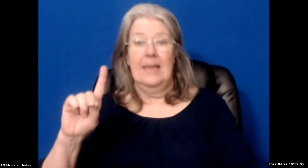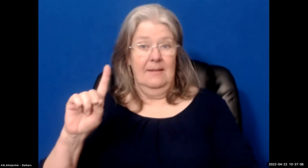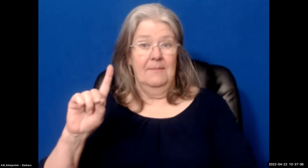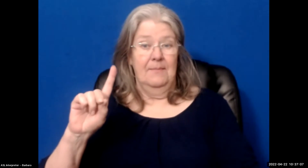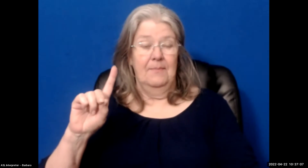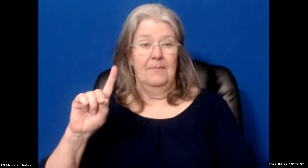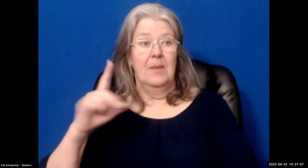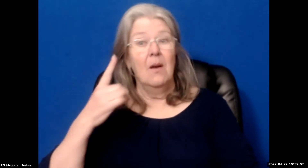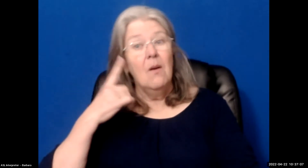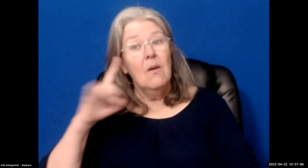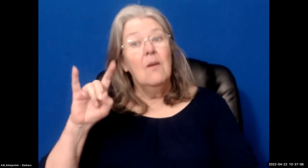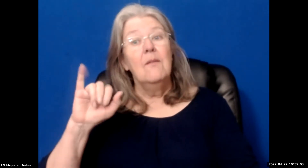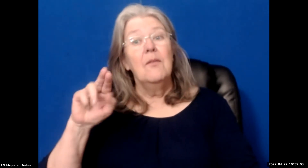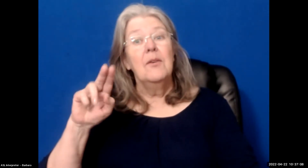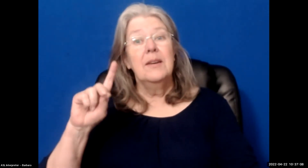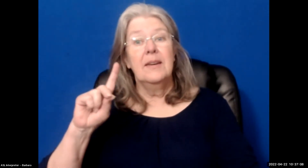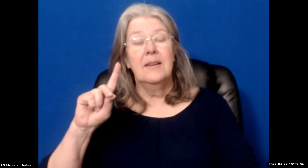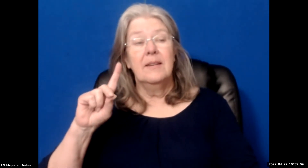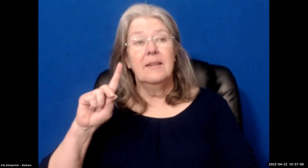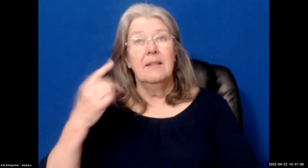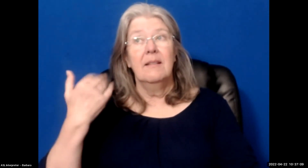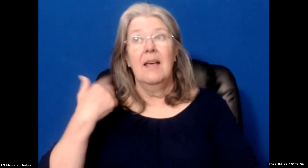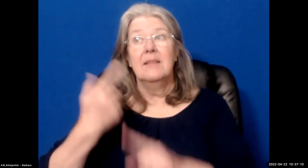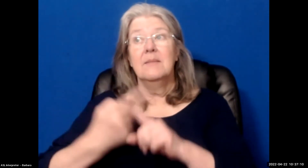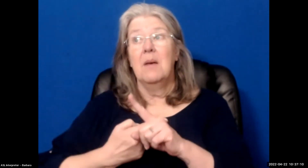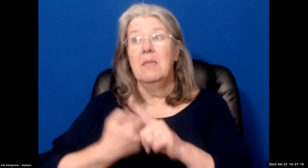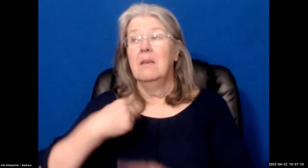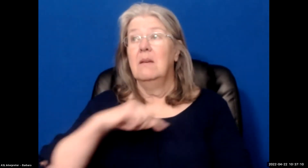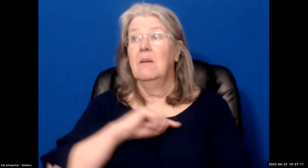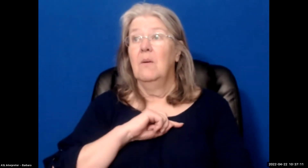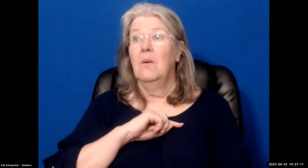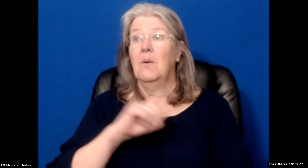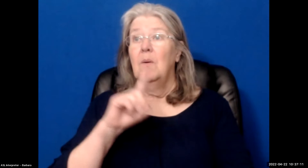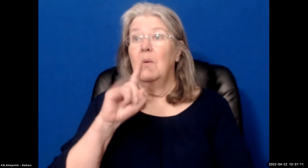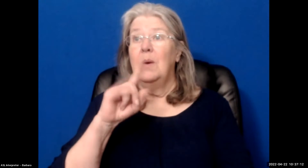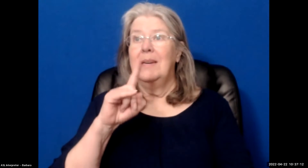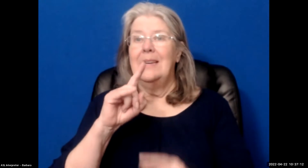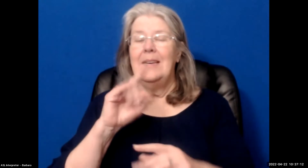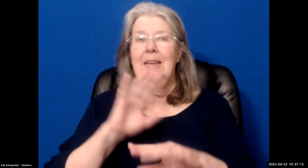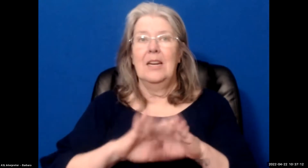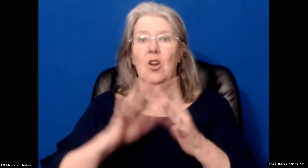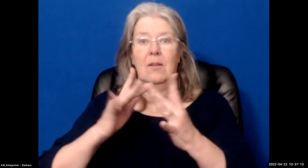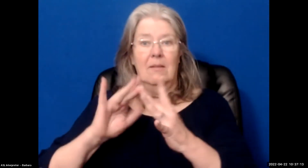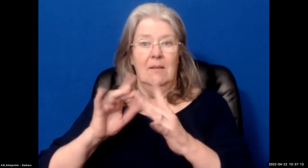For Indiana residents, last month we conducted an online survey and focus groups. If you